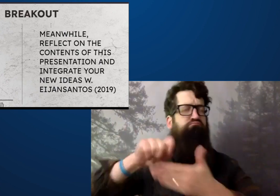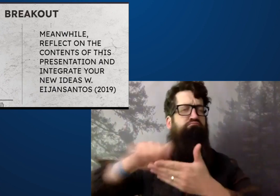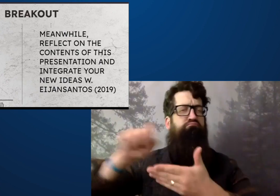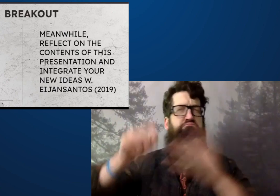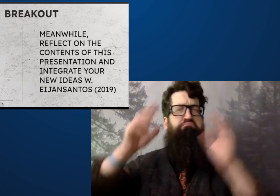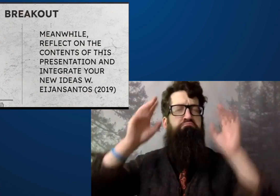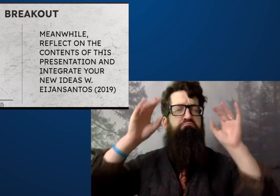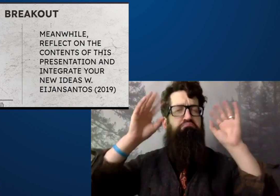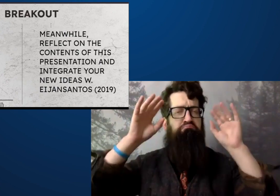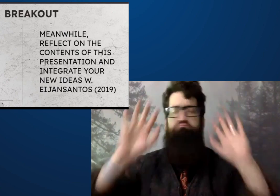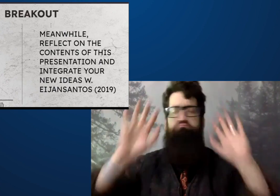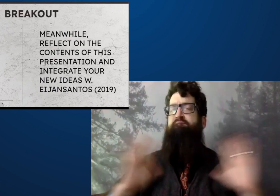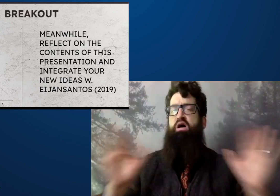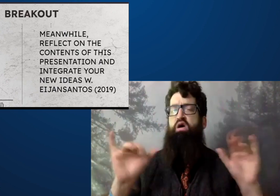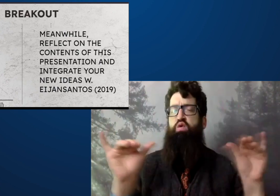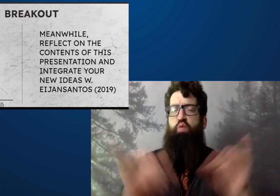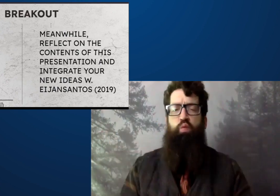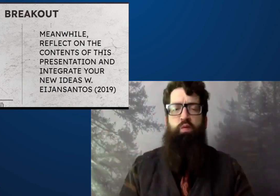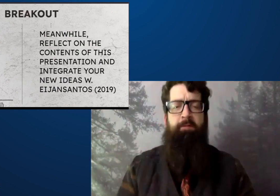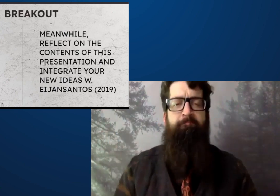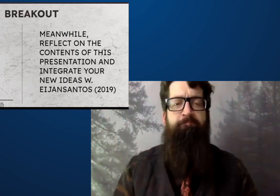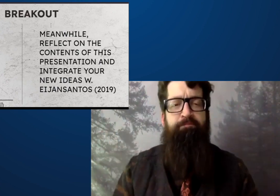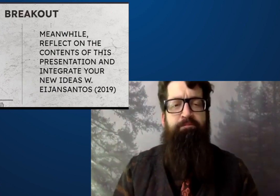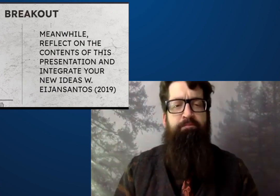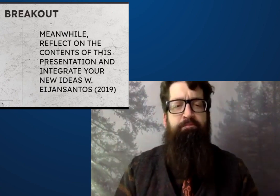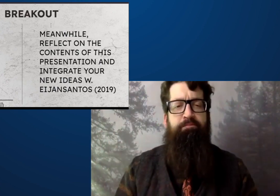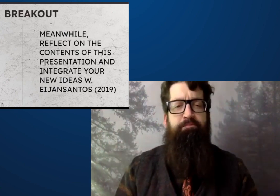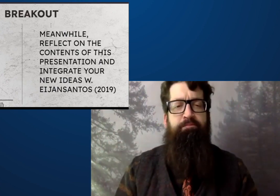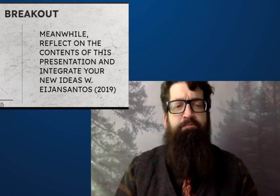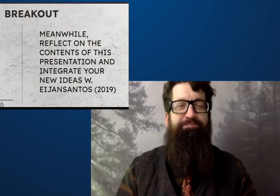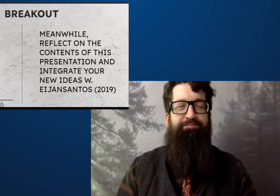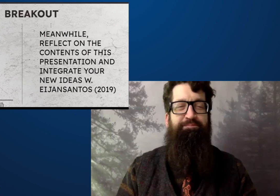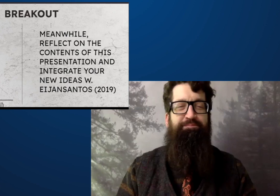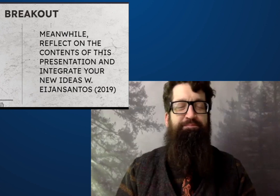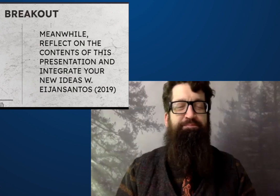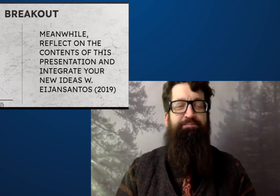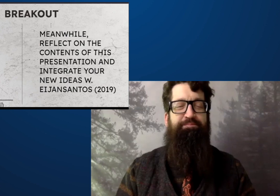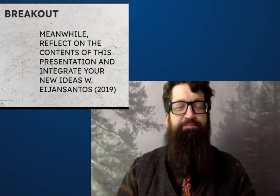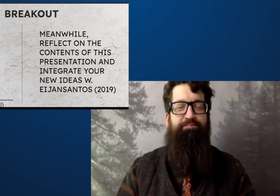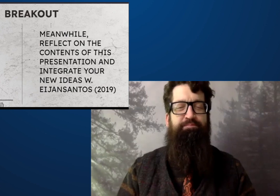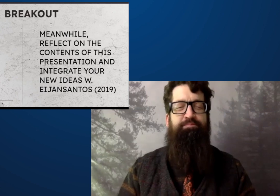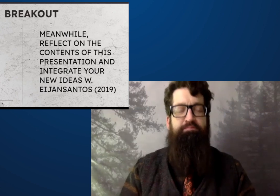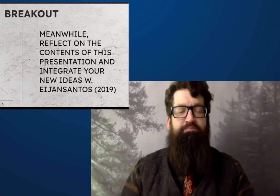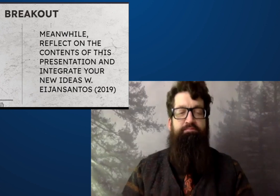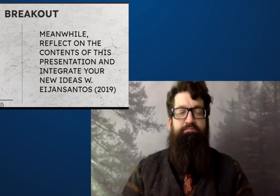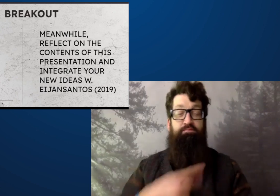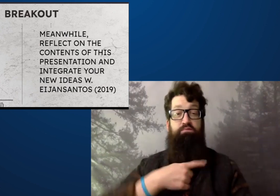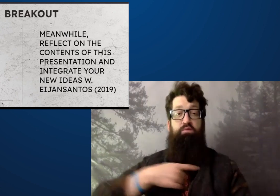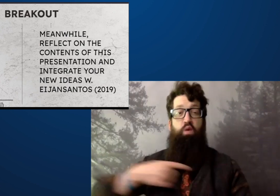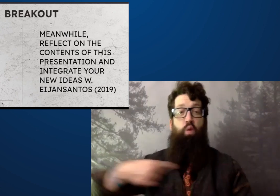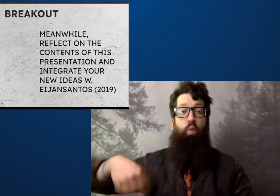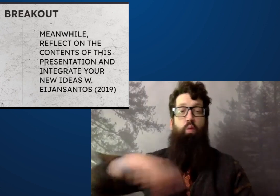Or if there's other ways, if you prefer to think about it, write it down in English, that's fine as well.